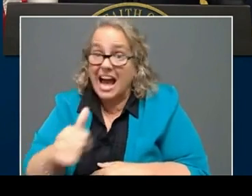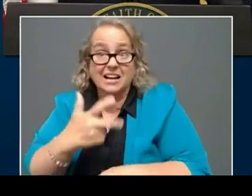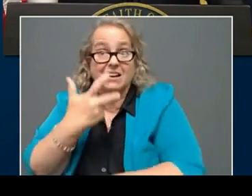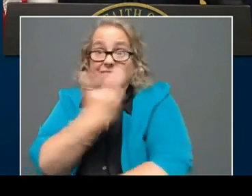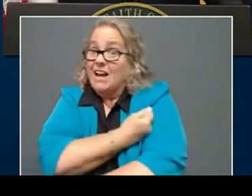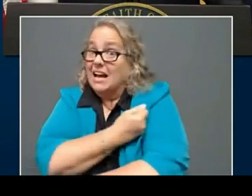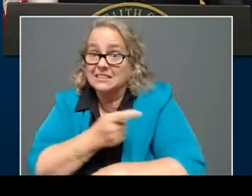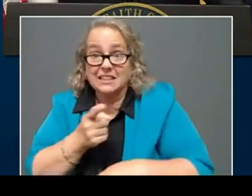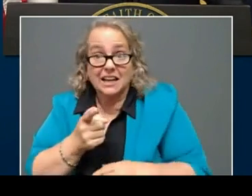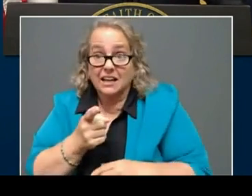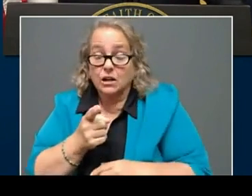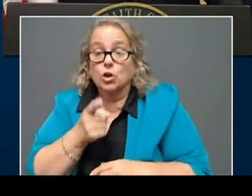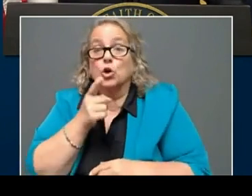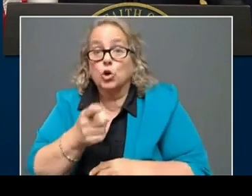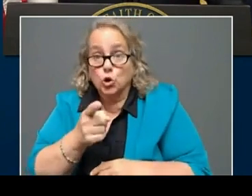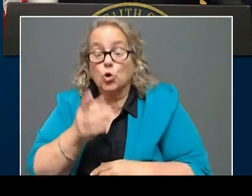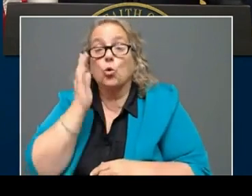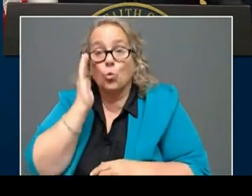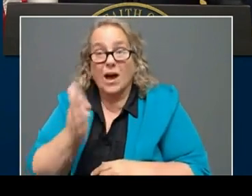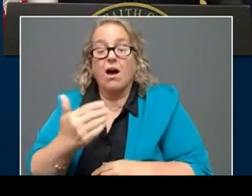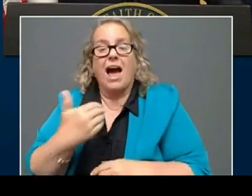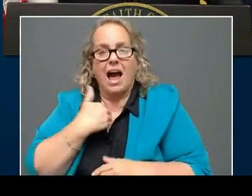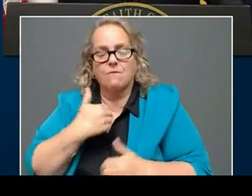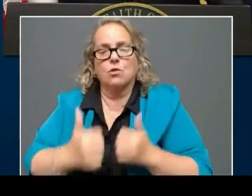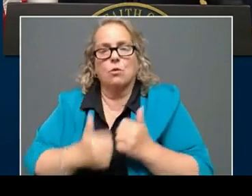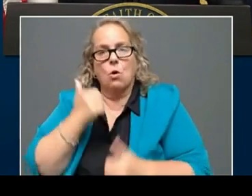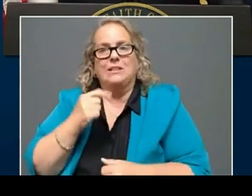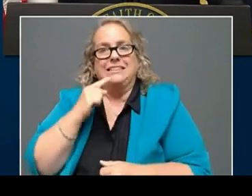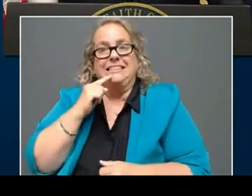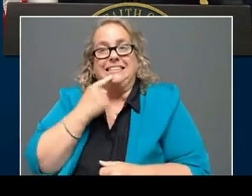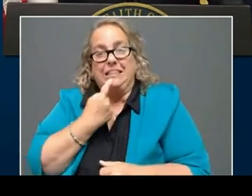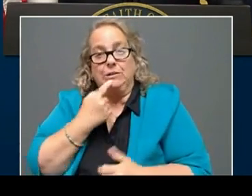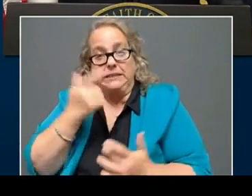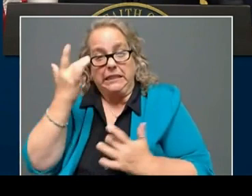you are going to have the most serious illness of your life. And you can make